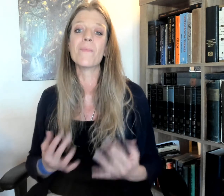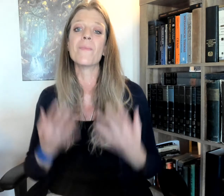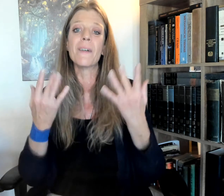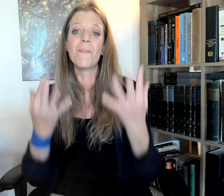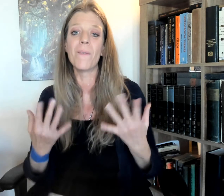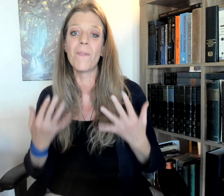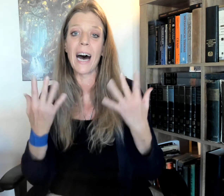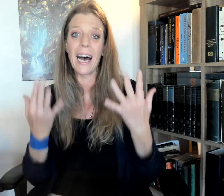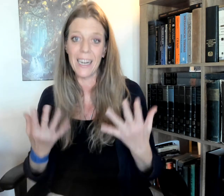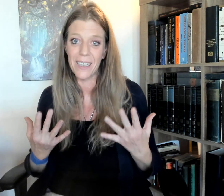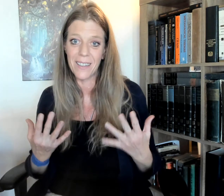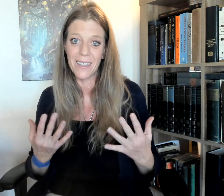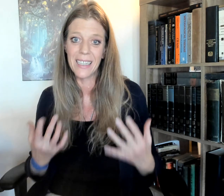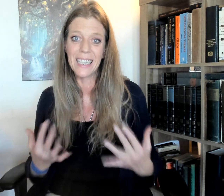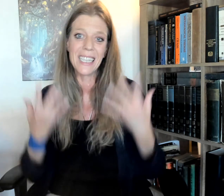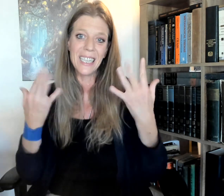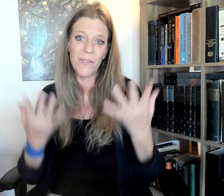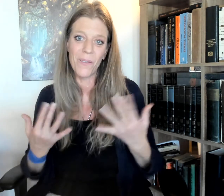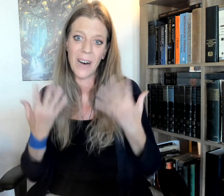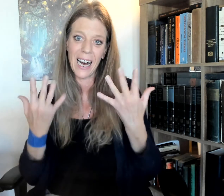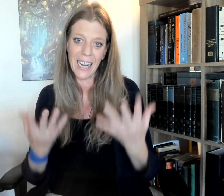And FAN. FAN. And PIANO. PIANO. FIRE. FIRE.